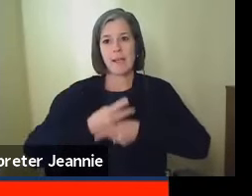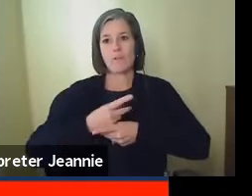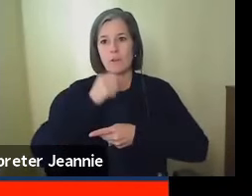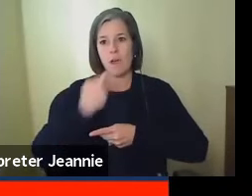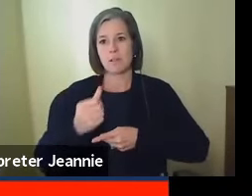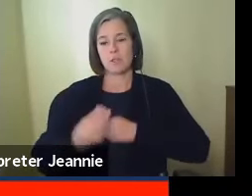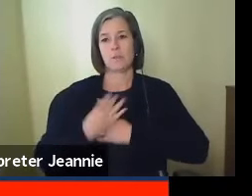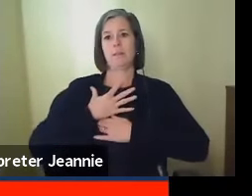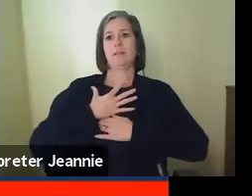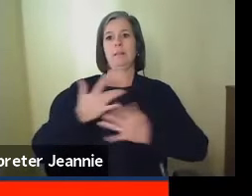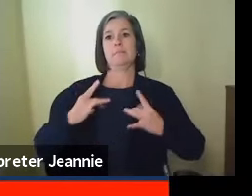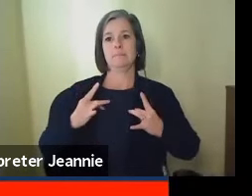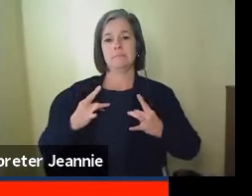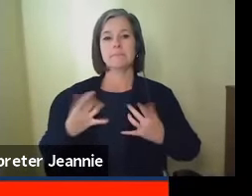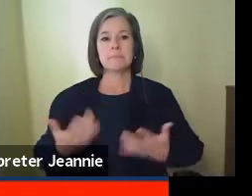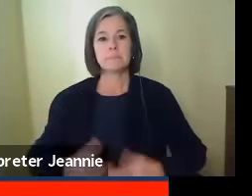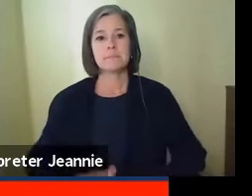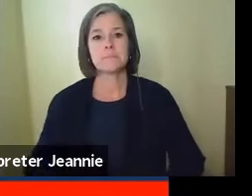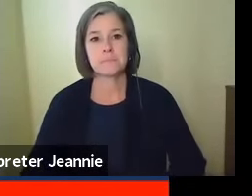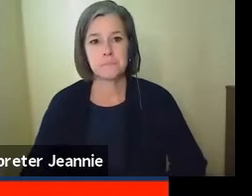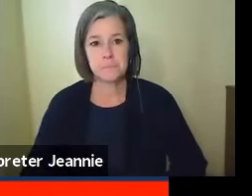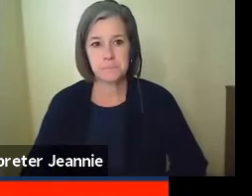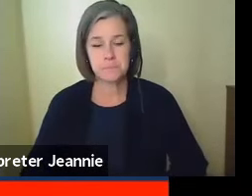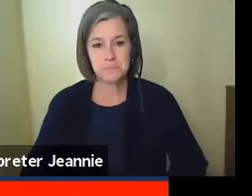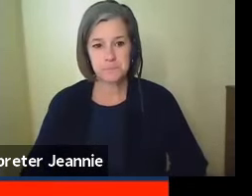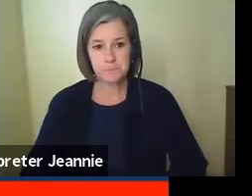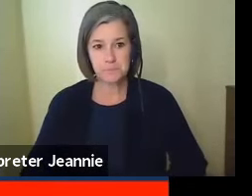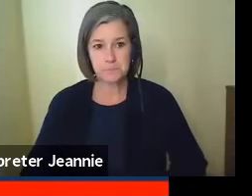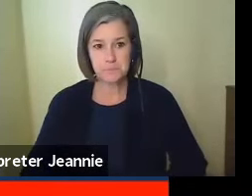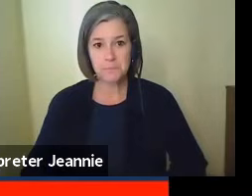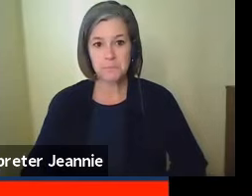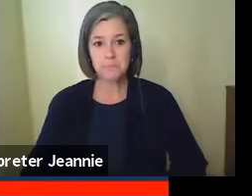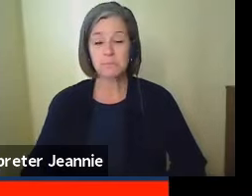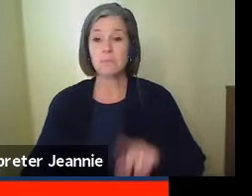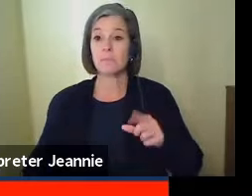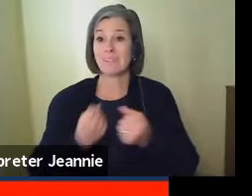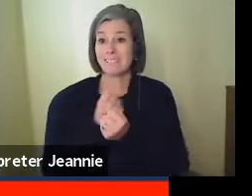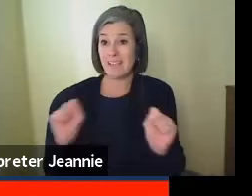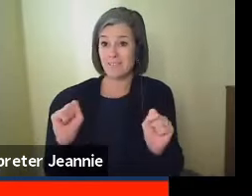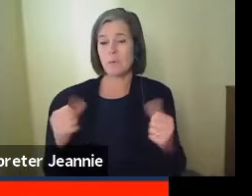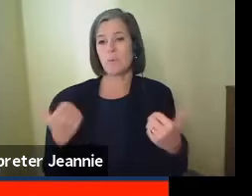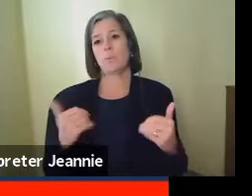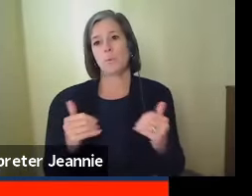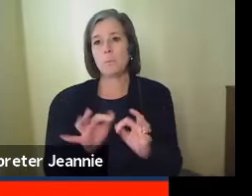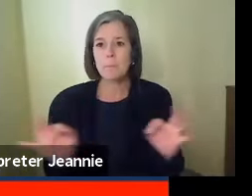So safety is a paramount concern. I know it's something that's